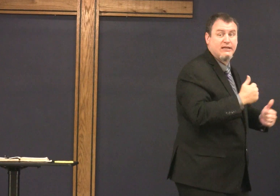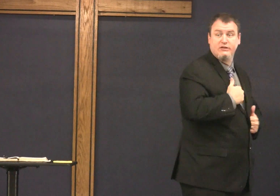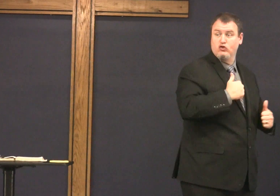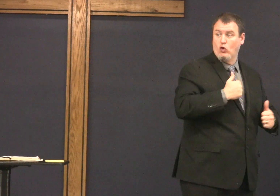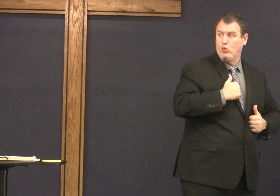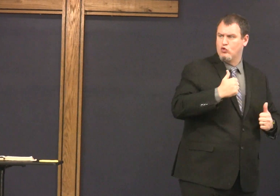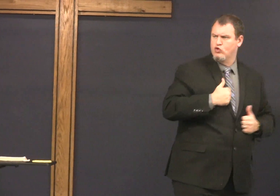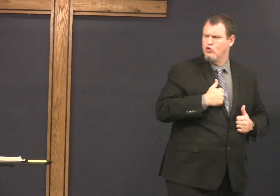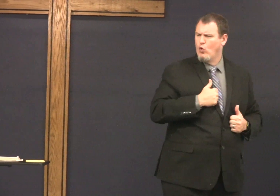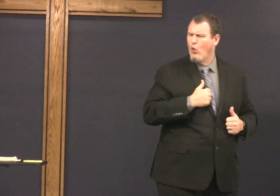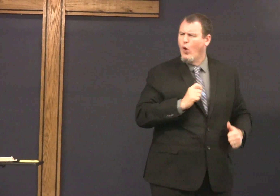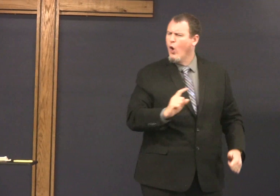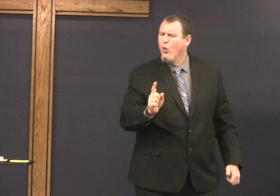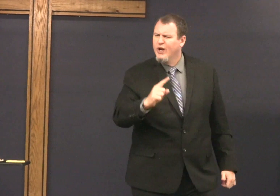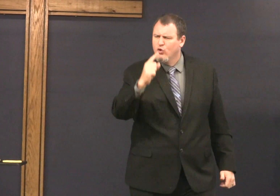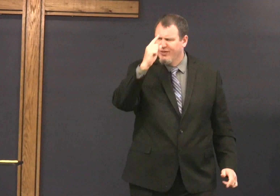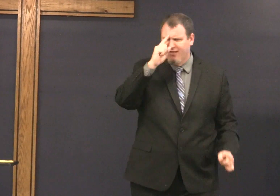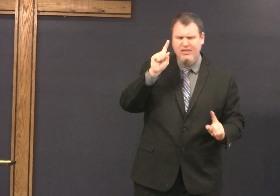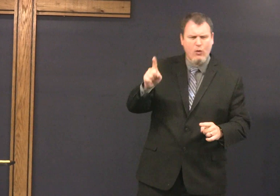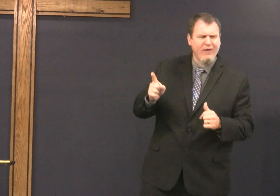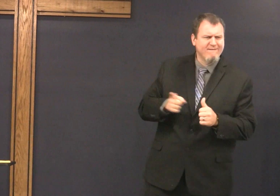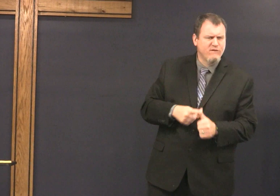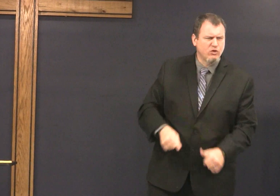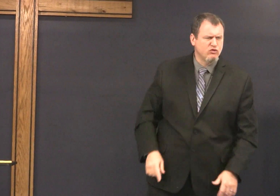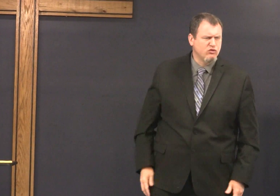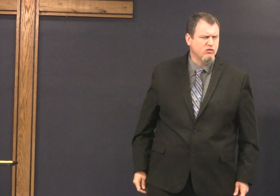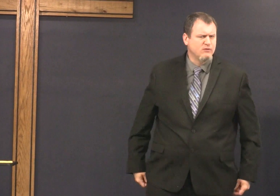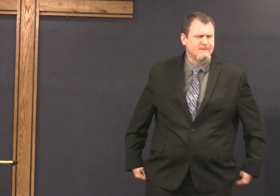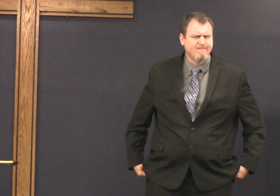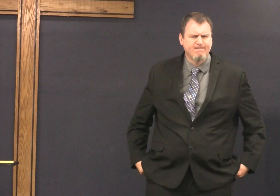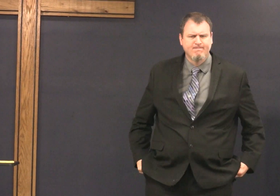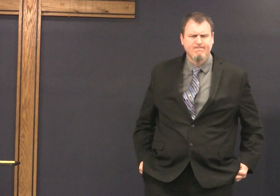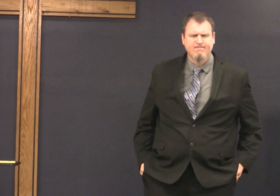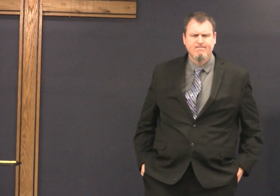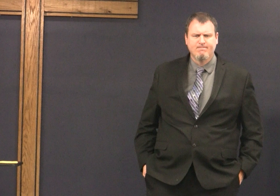took off and went to to the soldiers but where do you go first